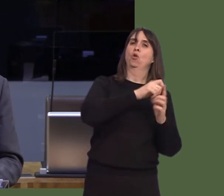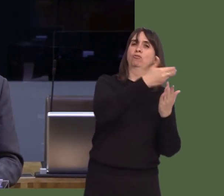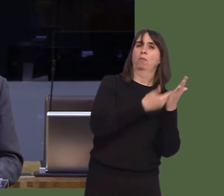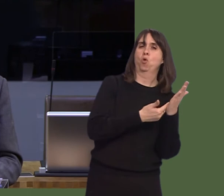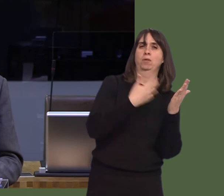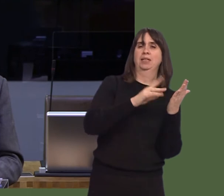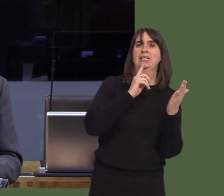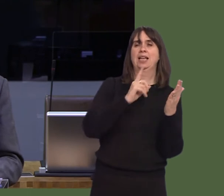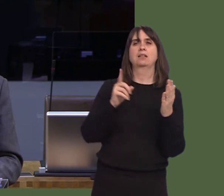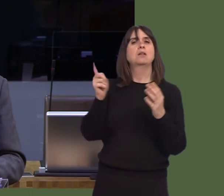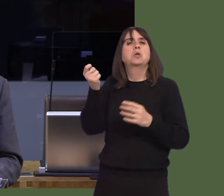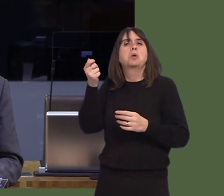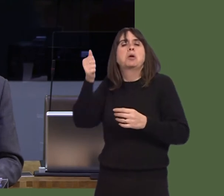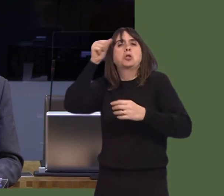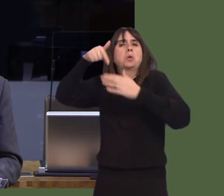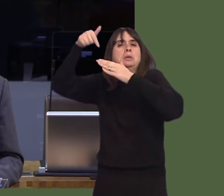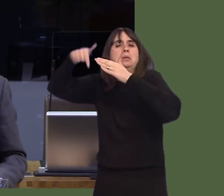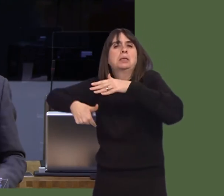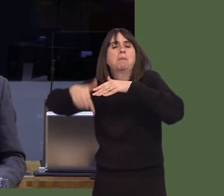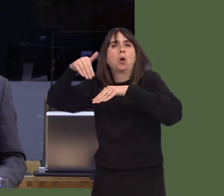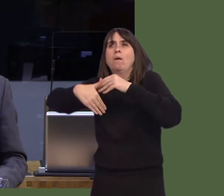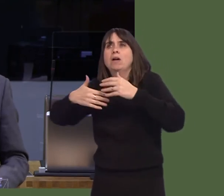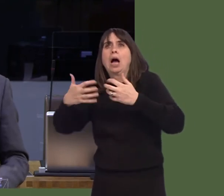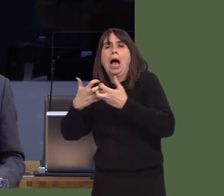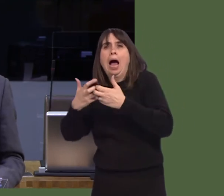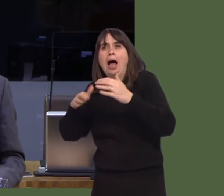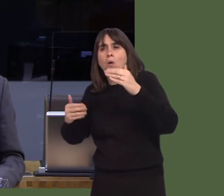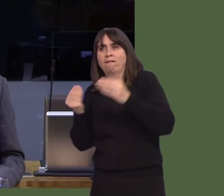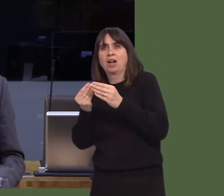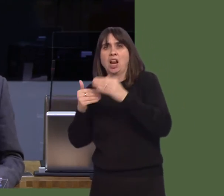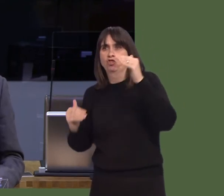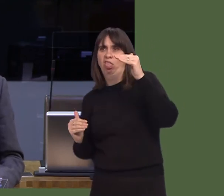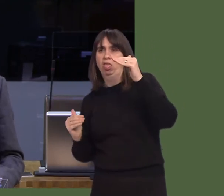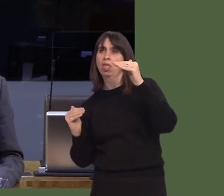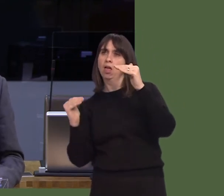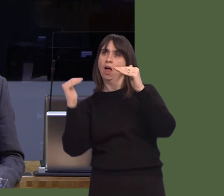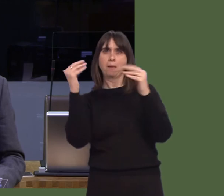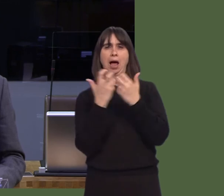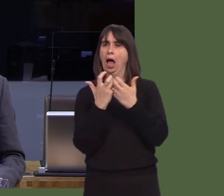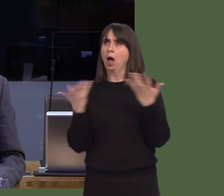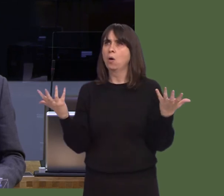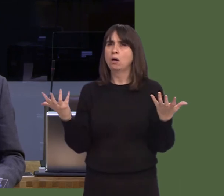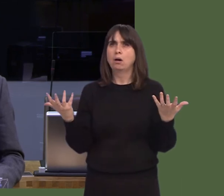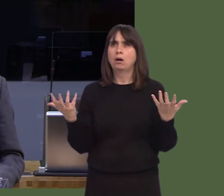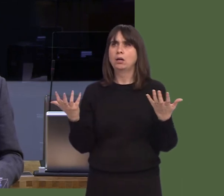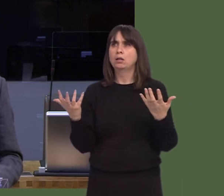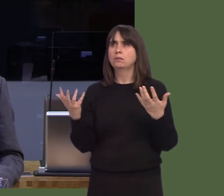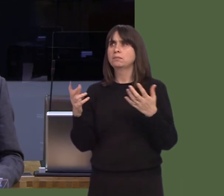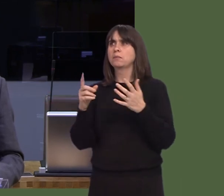an opportunity or them to take advantage of that, and that will not benefit the farmers of Wales.